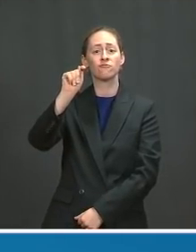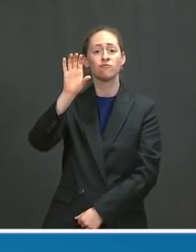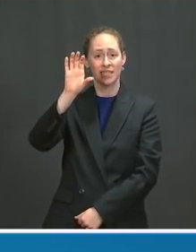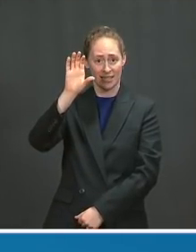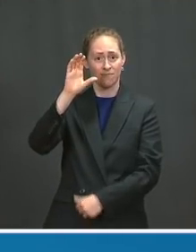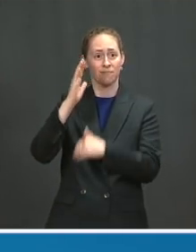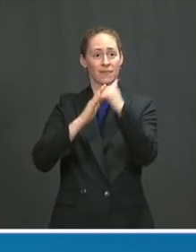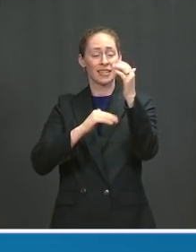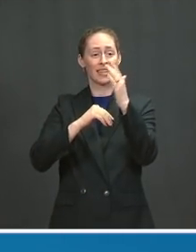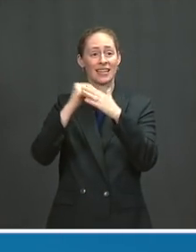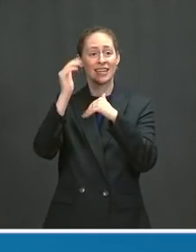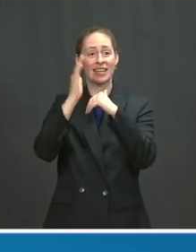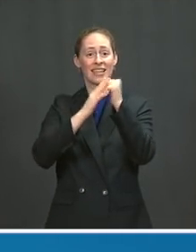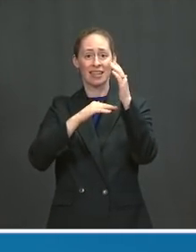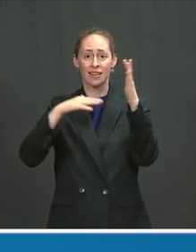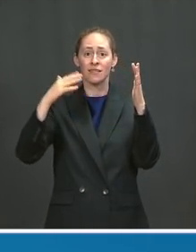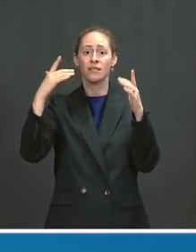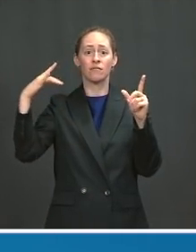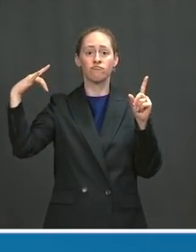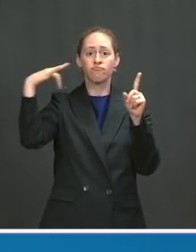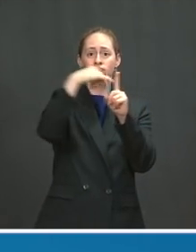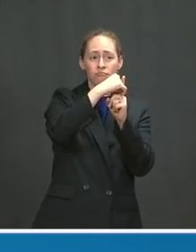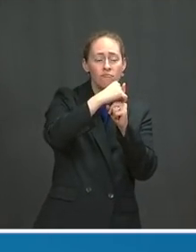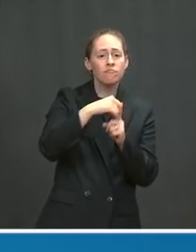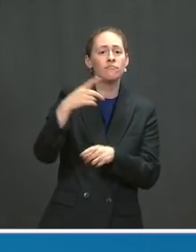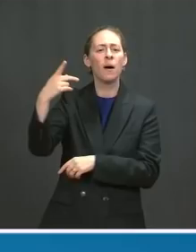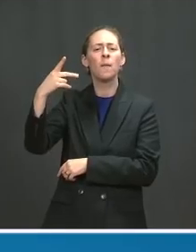when Flight 93 crashed in Pennsylvania.